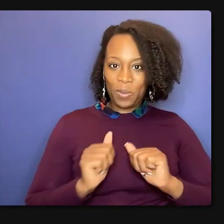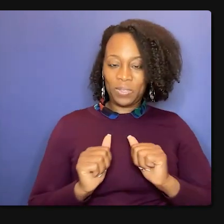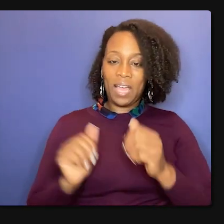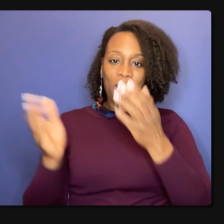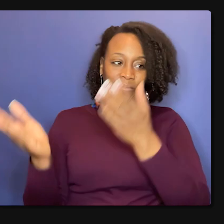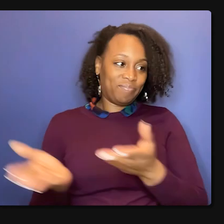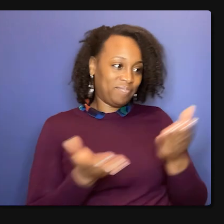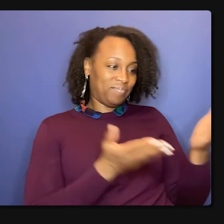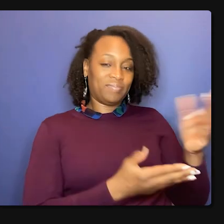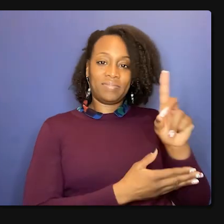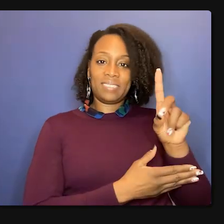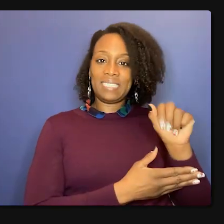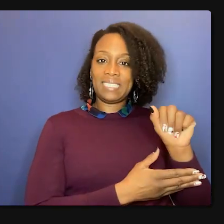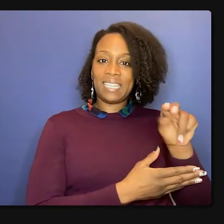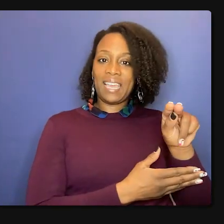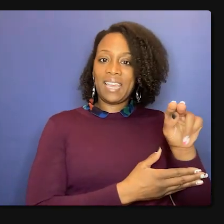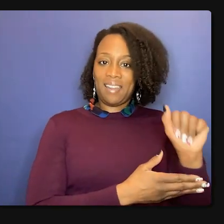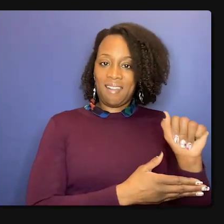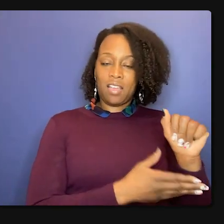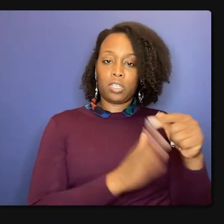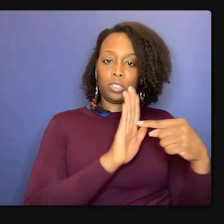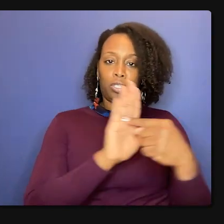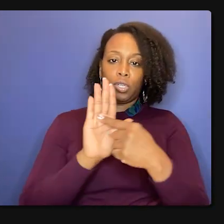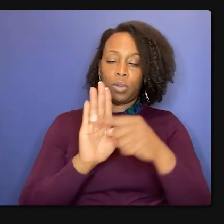I'll hand it over to Dana to show you the Xbox Manager.